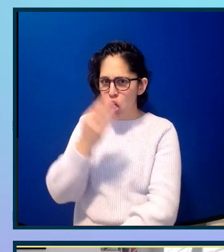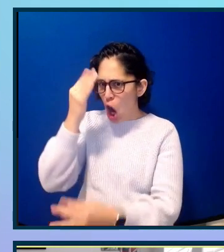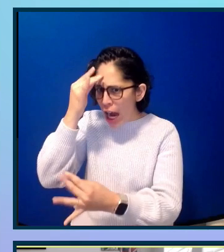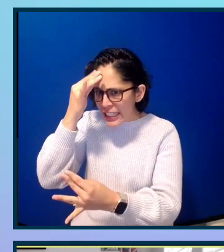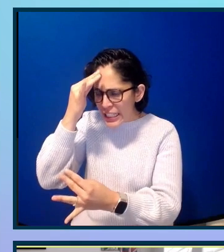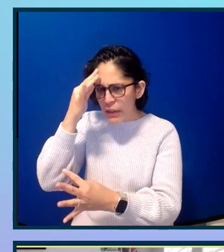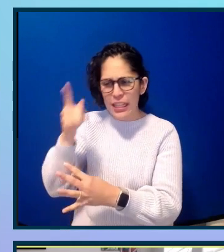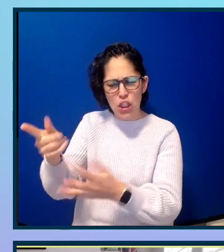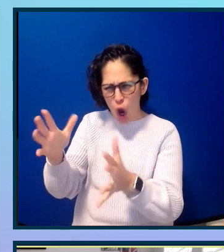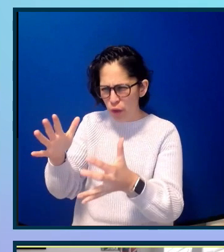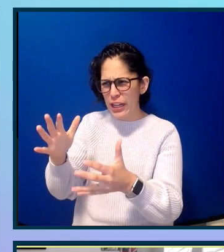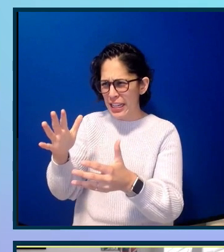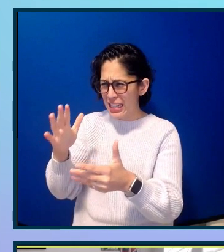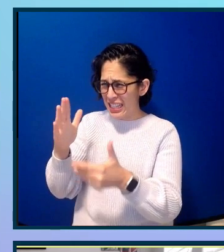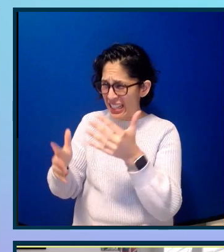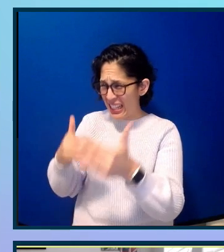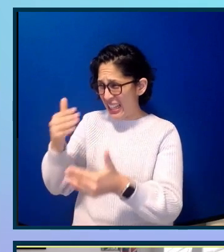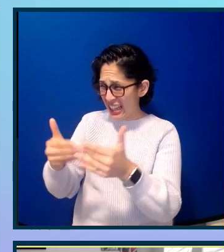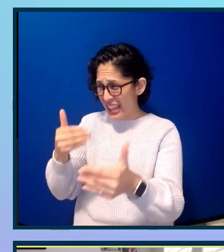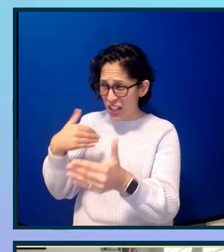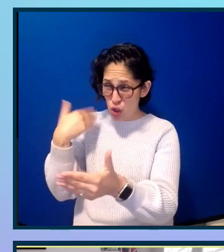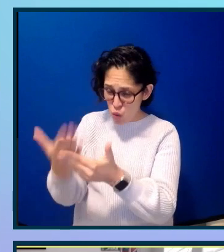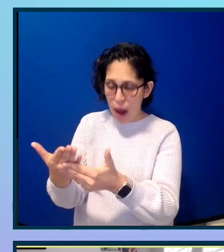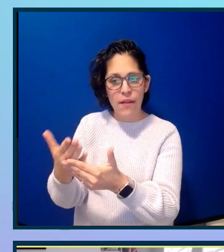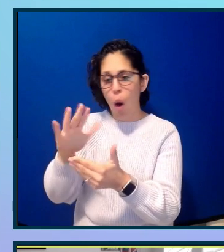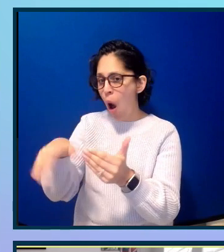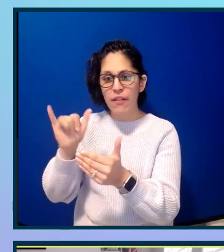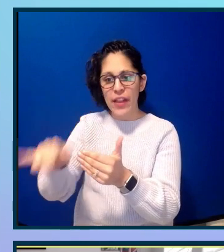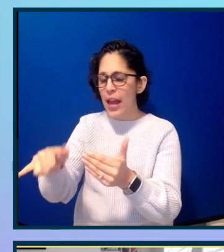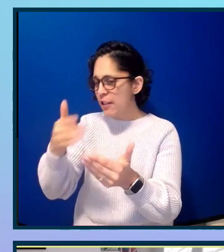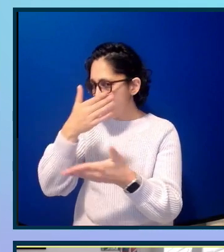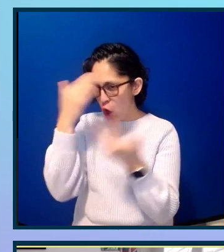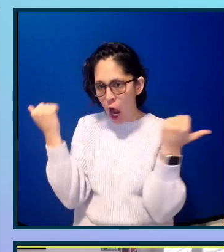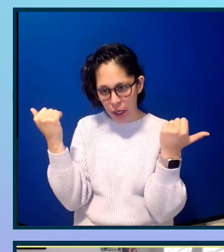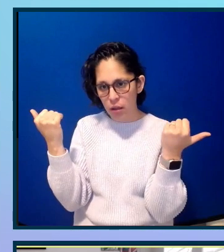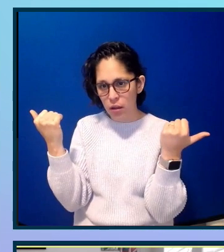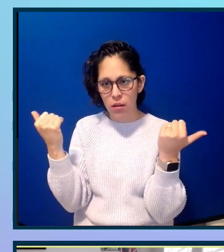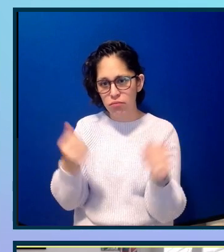to getting to this point has now been completely wiped away, and chances are pretty good that he won't even continue.